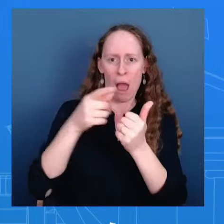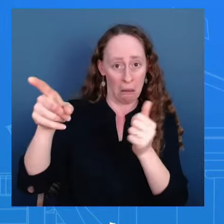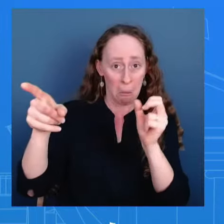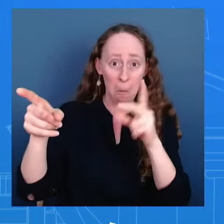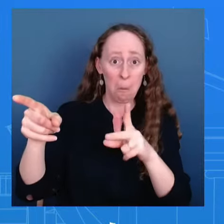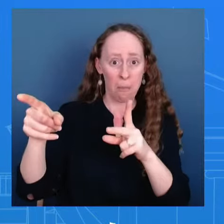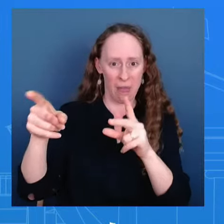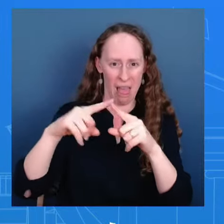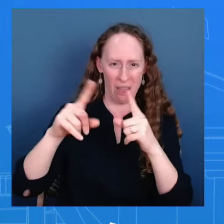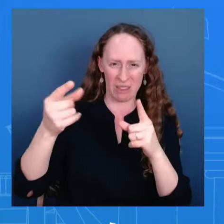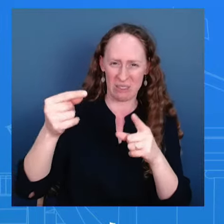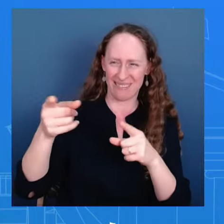I'm fine, thank you.